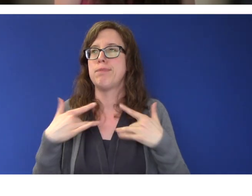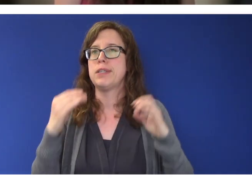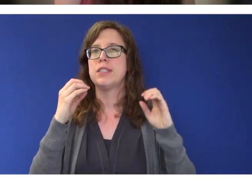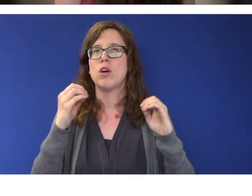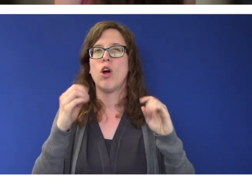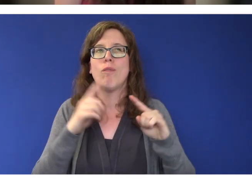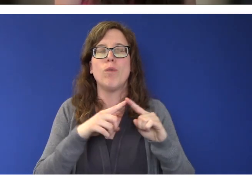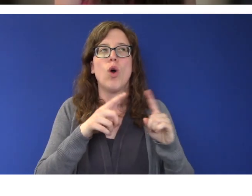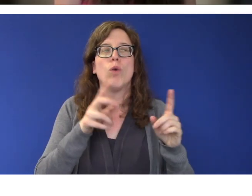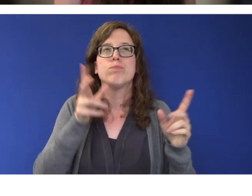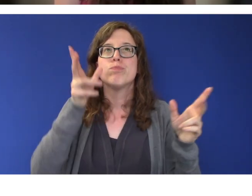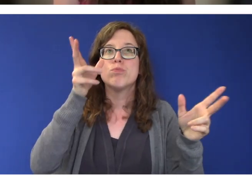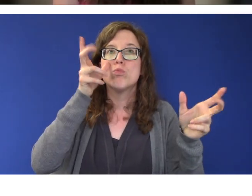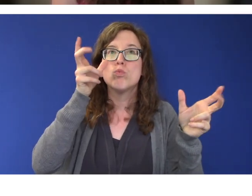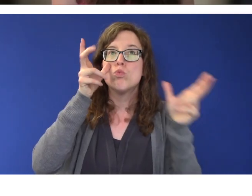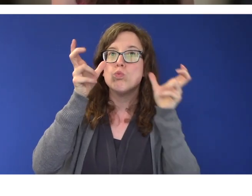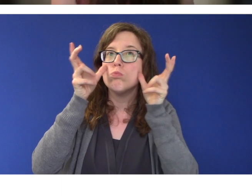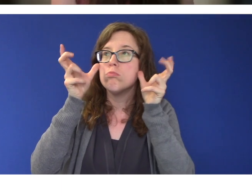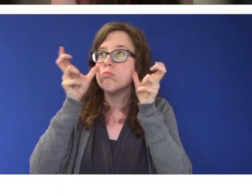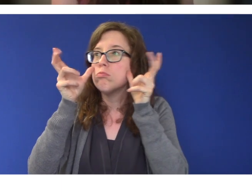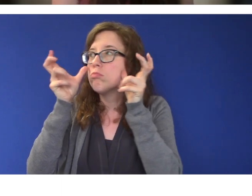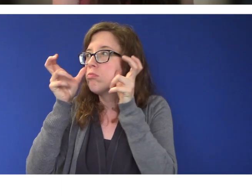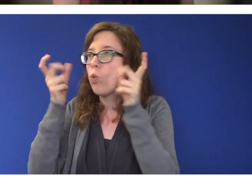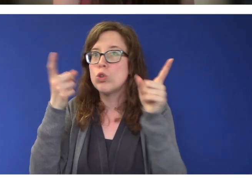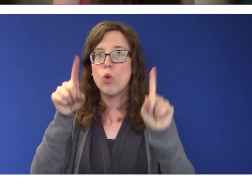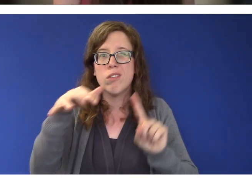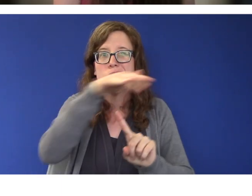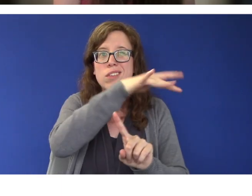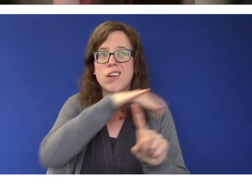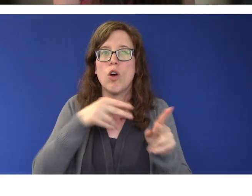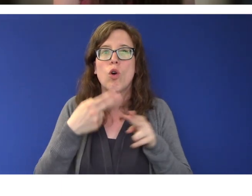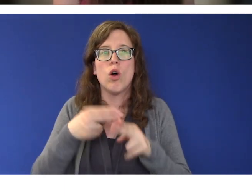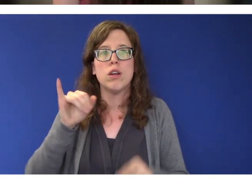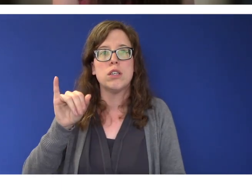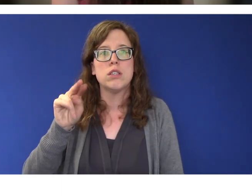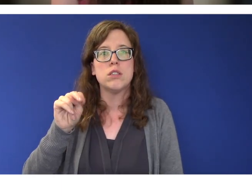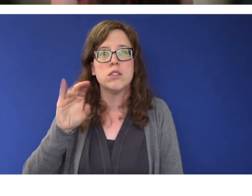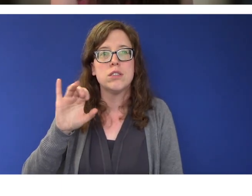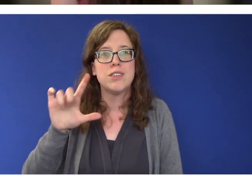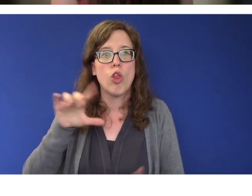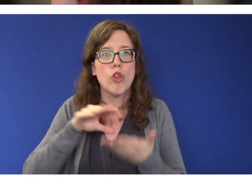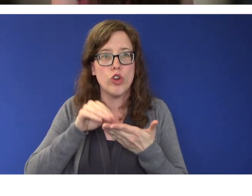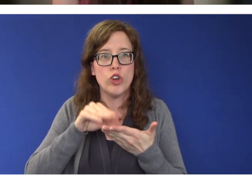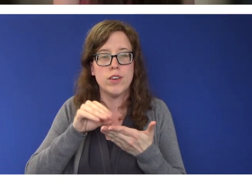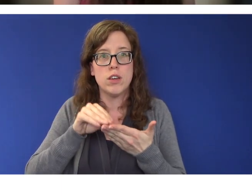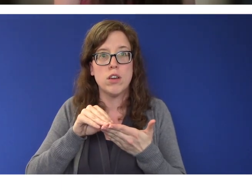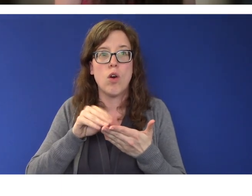watching and listening to others, through that incidental learning, or sometimes through that